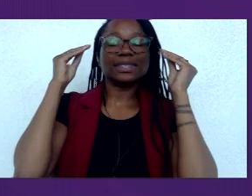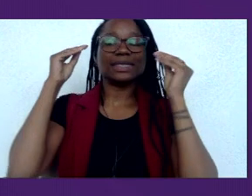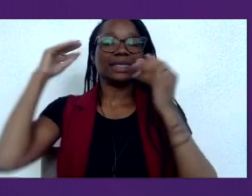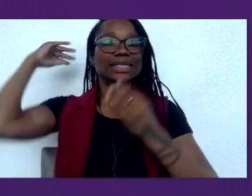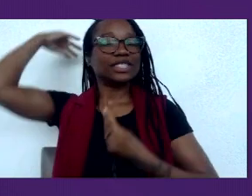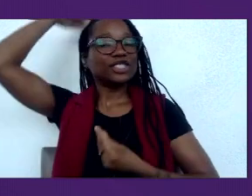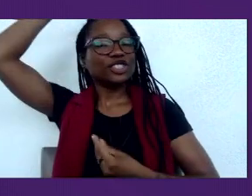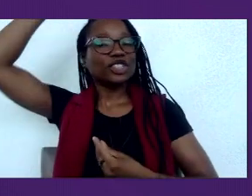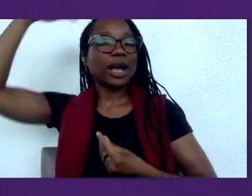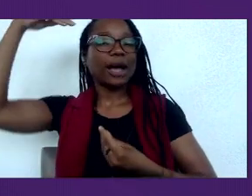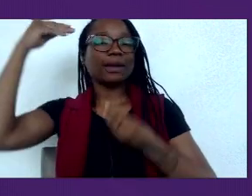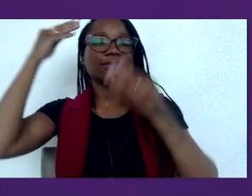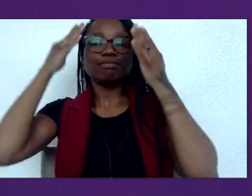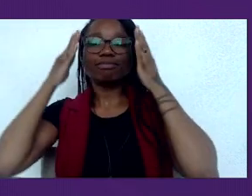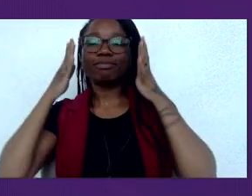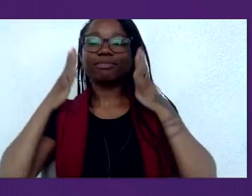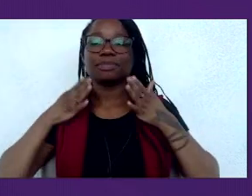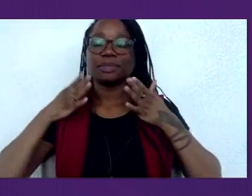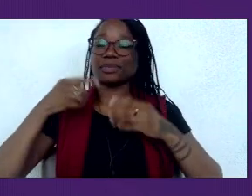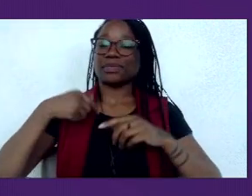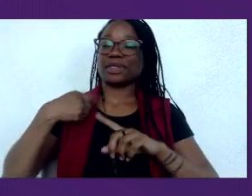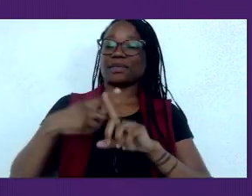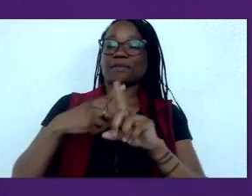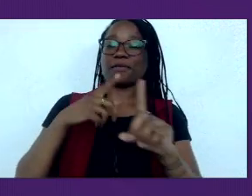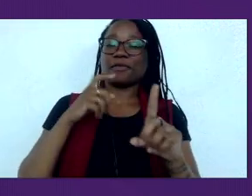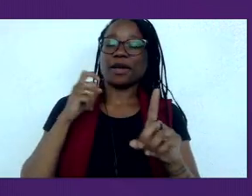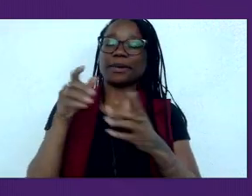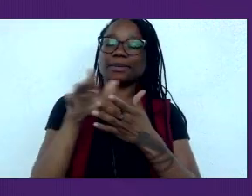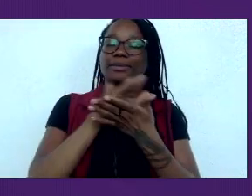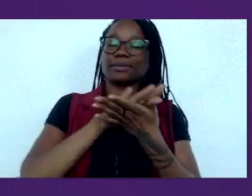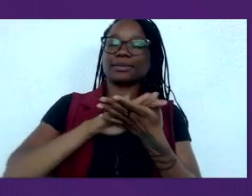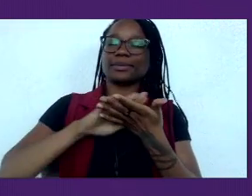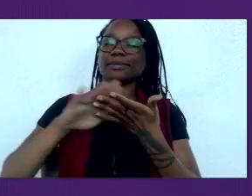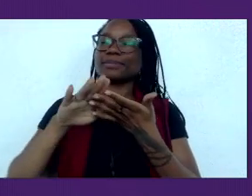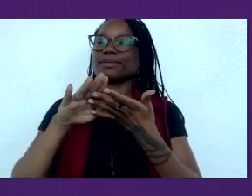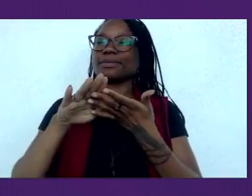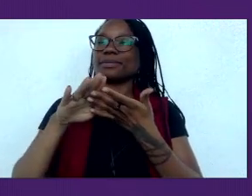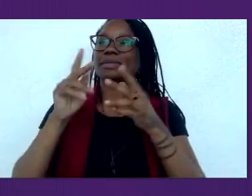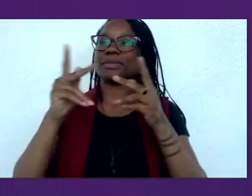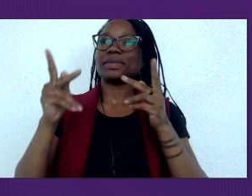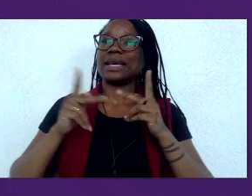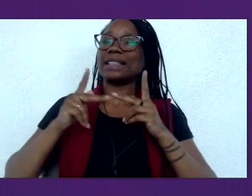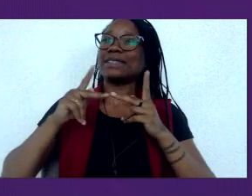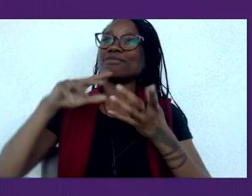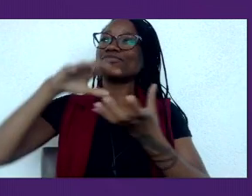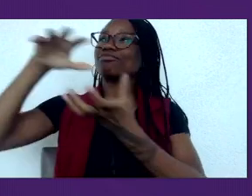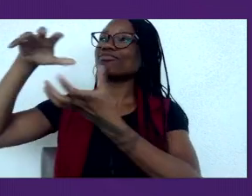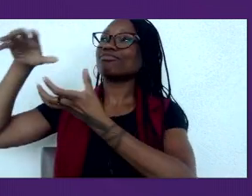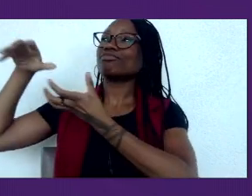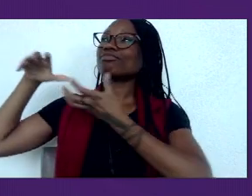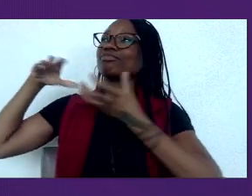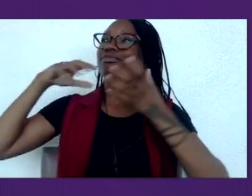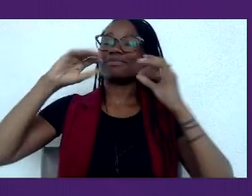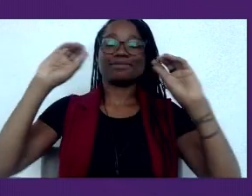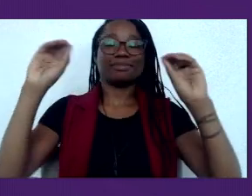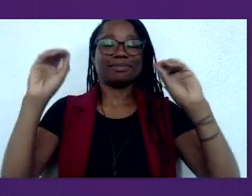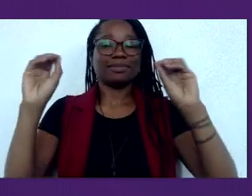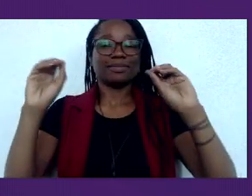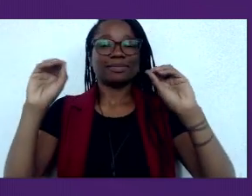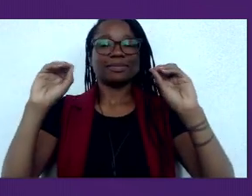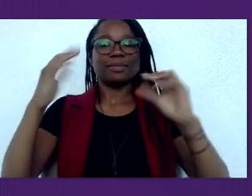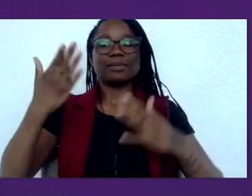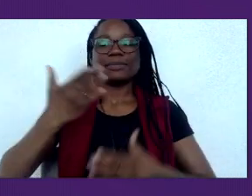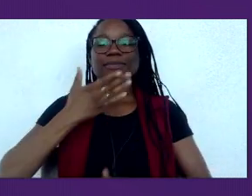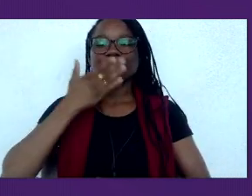I am from the serene and cloudless countryside, the smell of fresh mahogany strawberries pervading